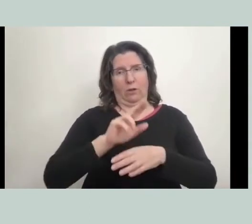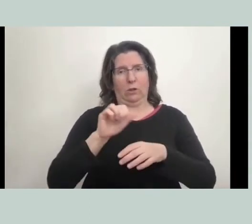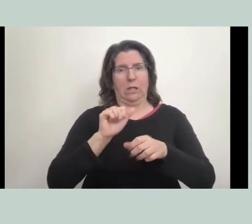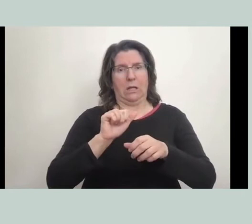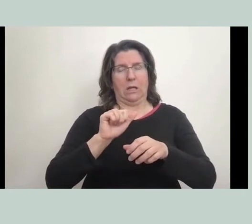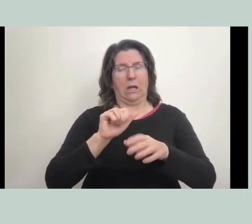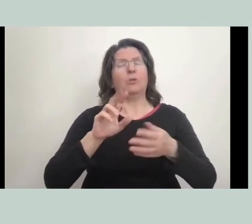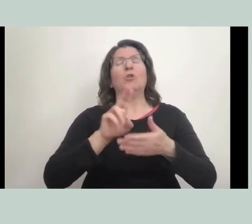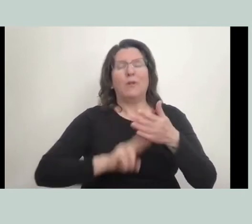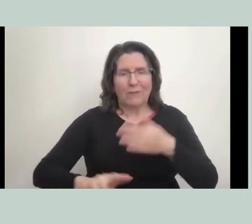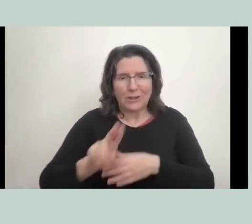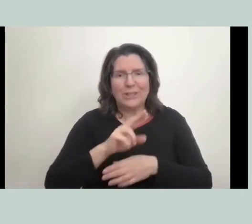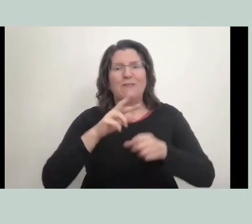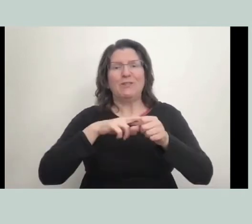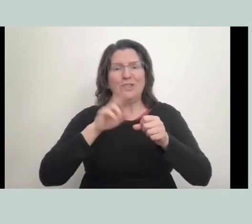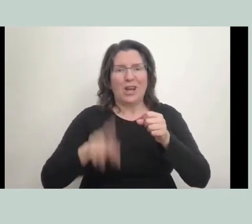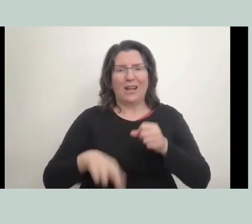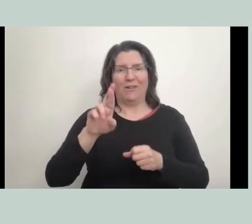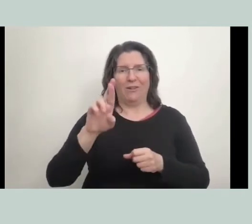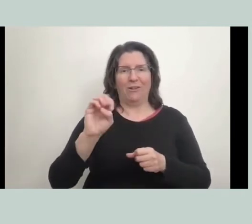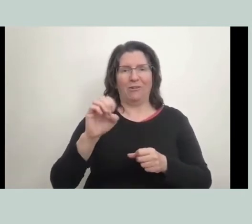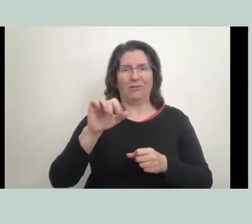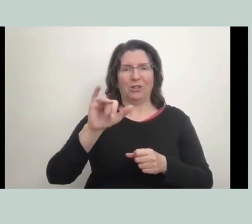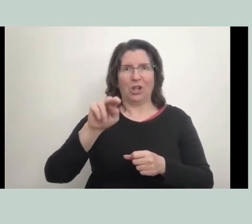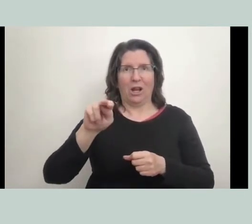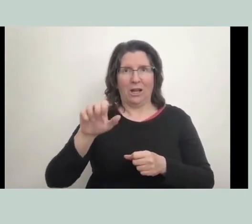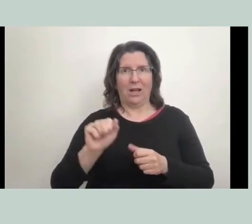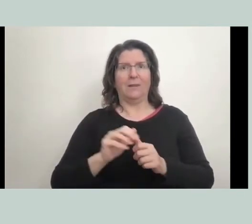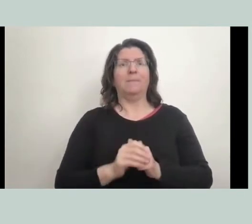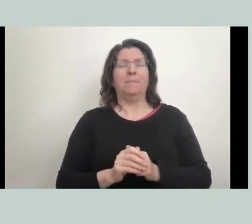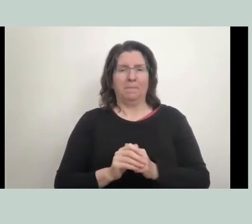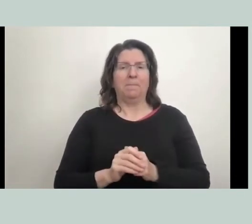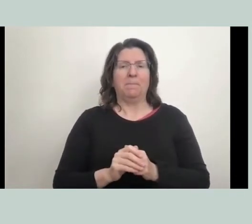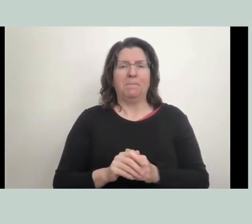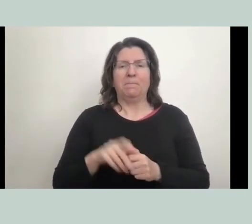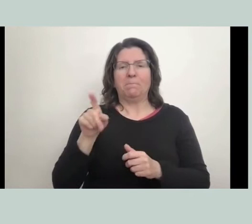I did my PhD at the University of Regina.